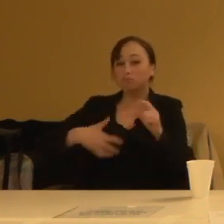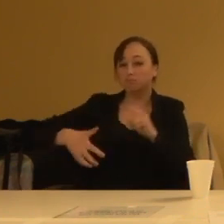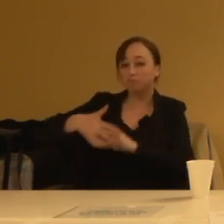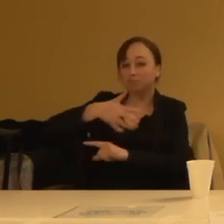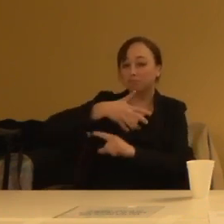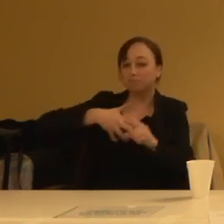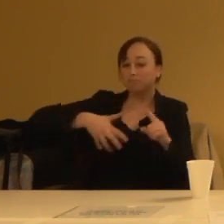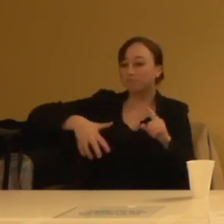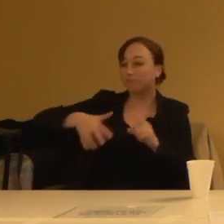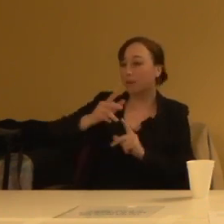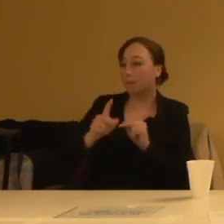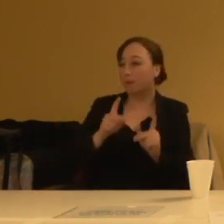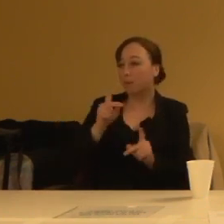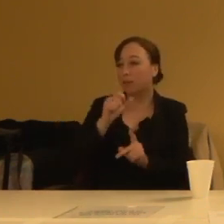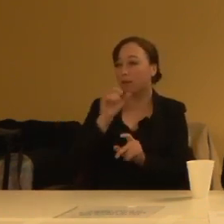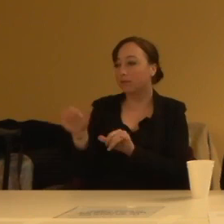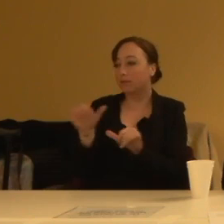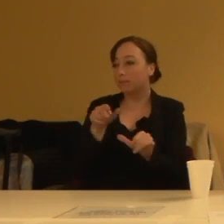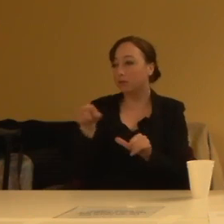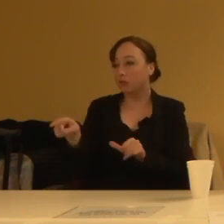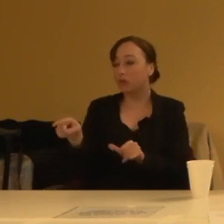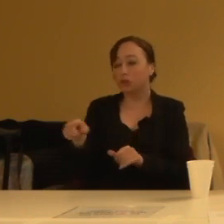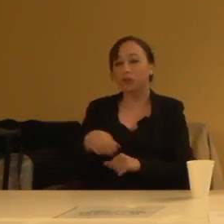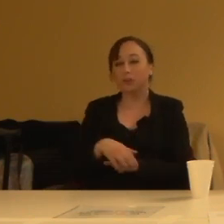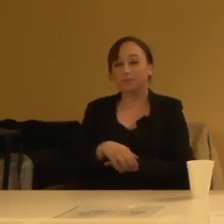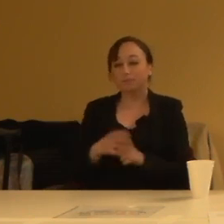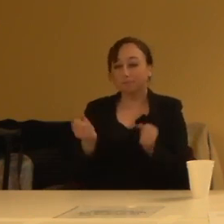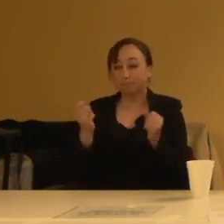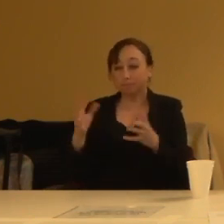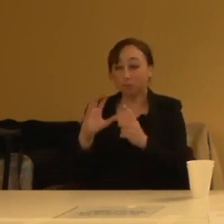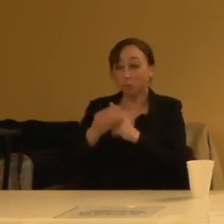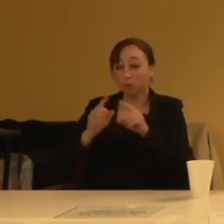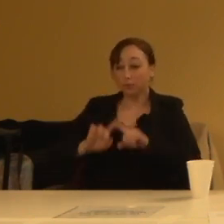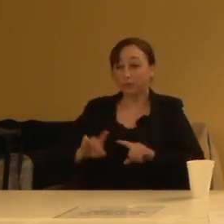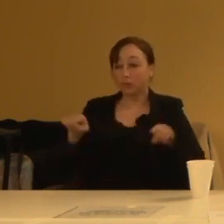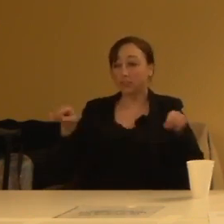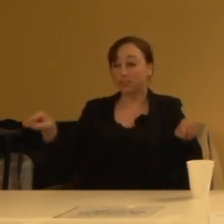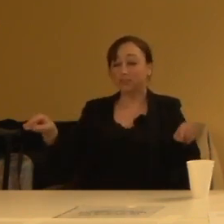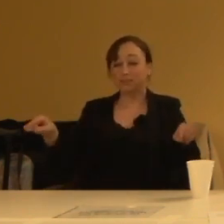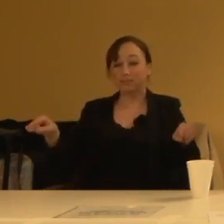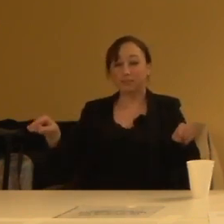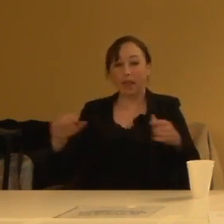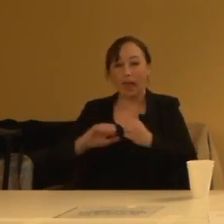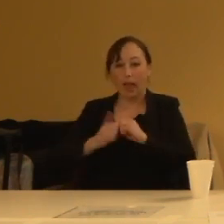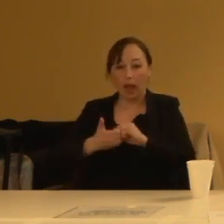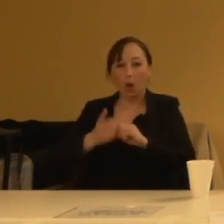that does not look like her. Because there are some cultural differences in the way that people go about storytelling.